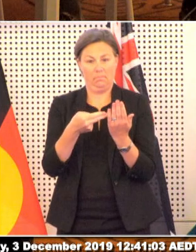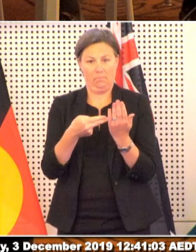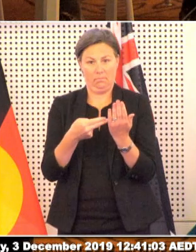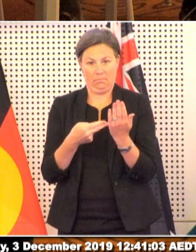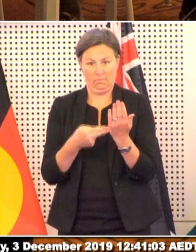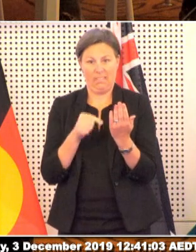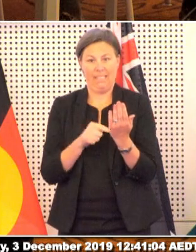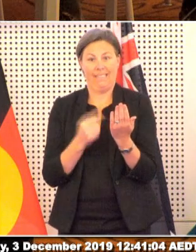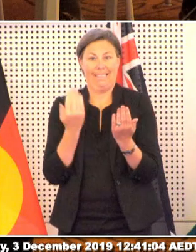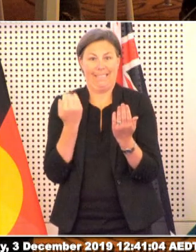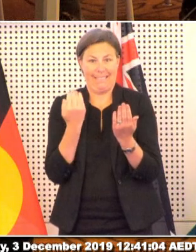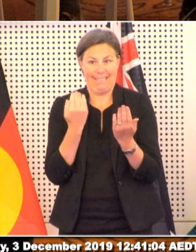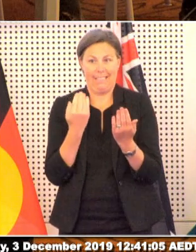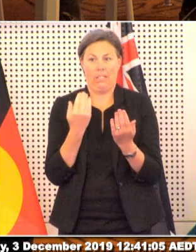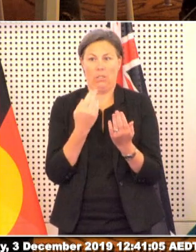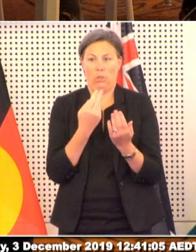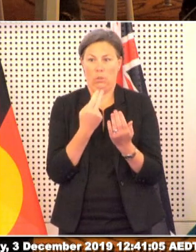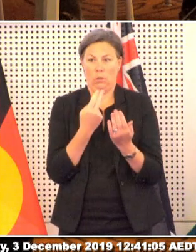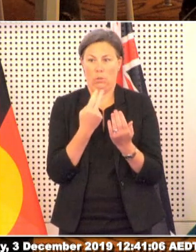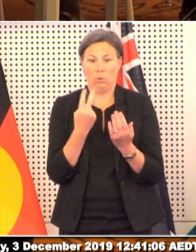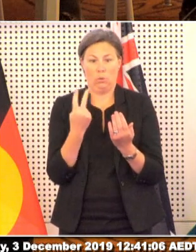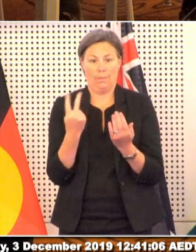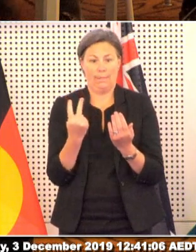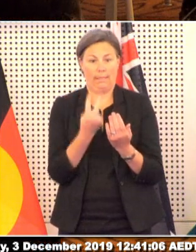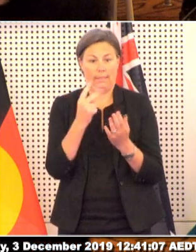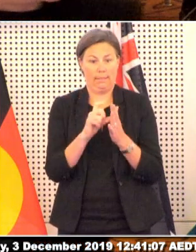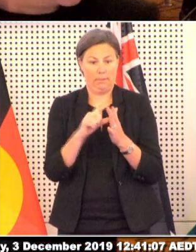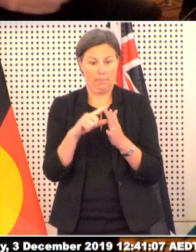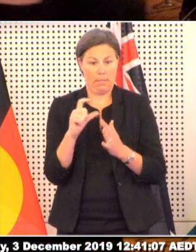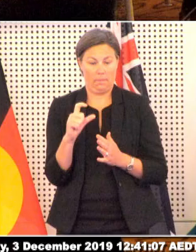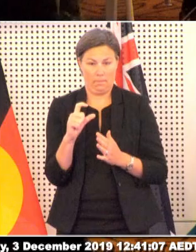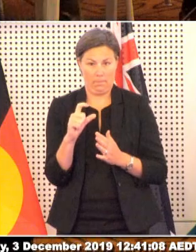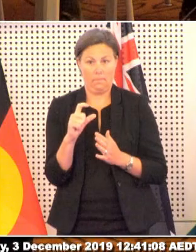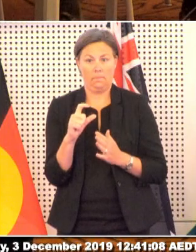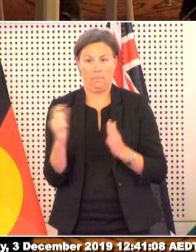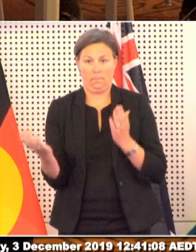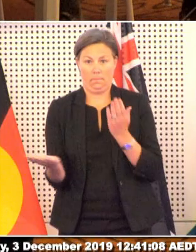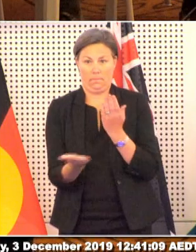And I’m not sure whether that has got a tab number yet. Tab 68.